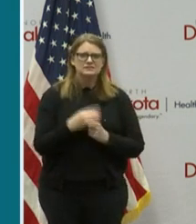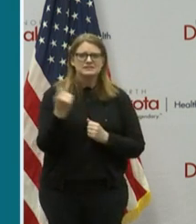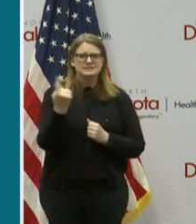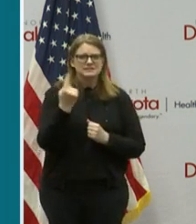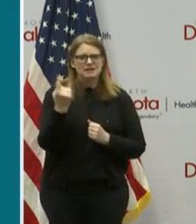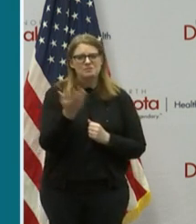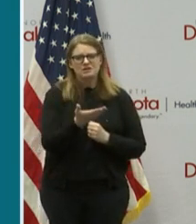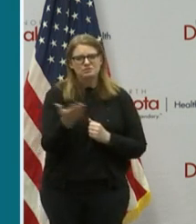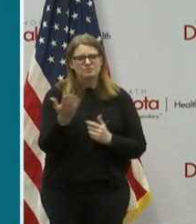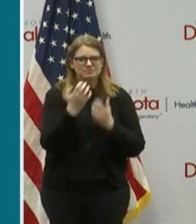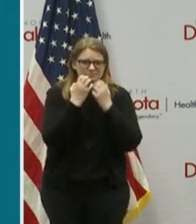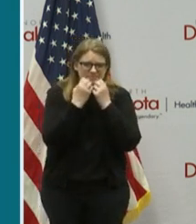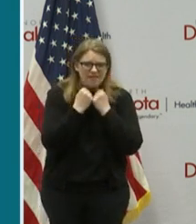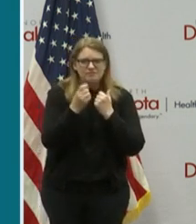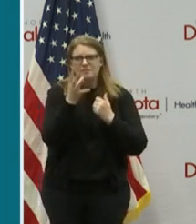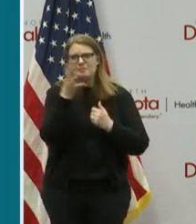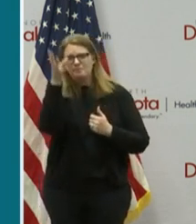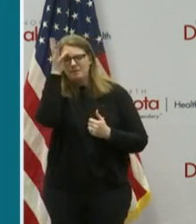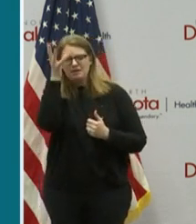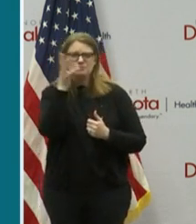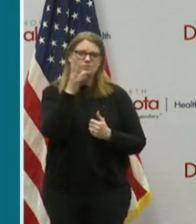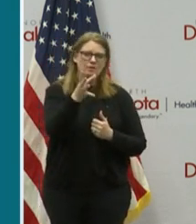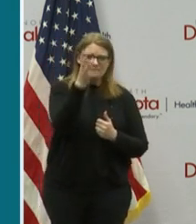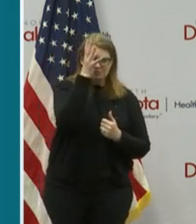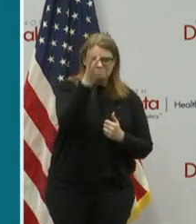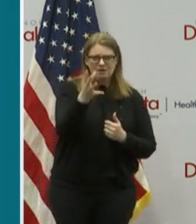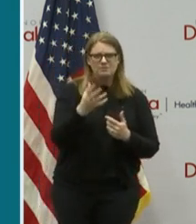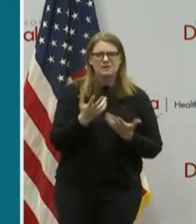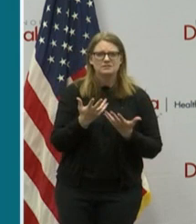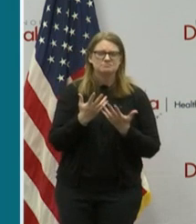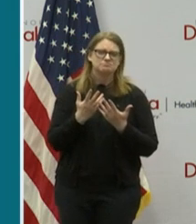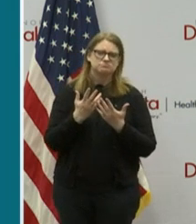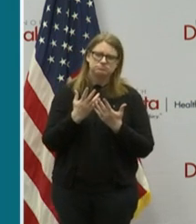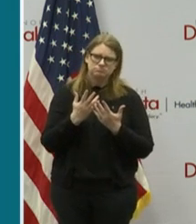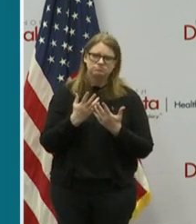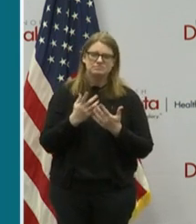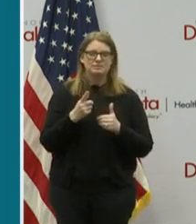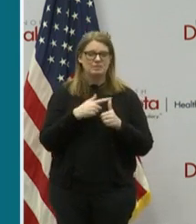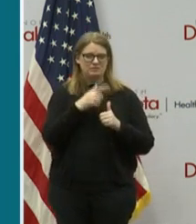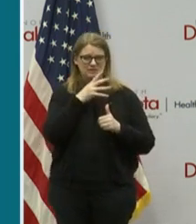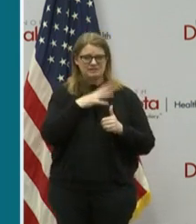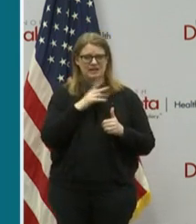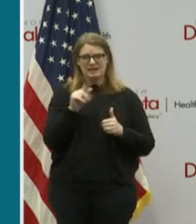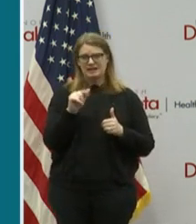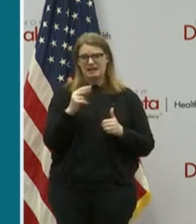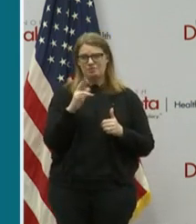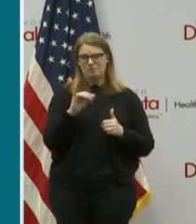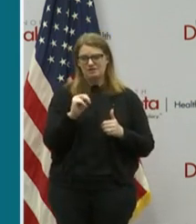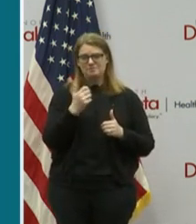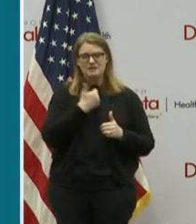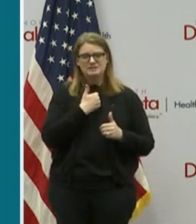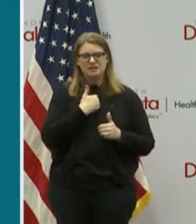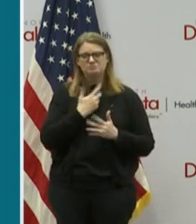CIRCUMSTANCES, ALWAYS DIFFICULT TO LOSE A PARENT OR